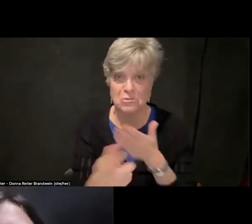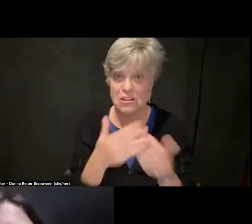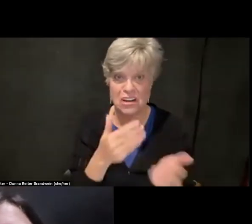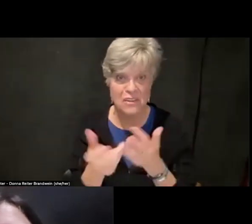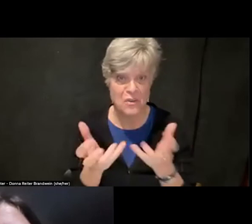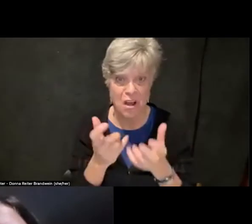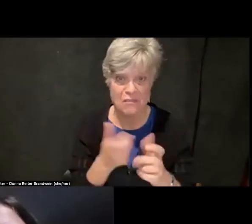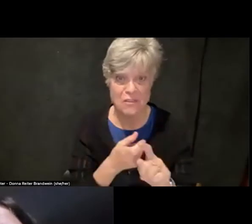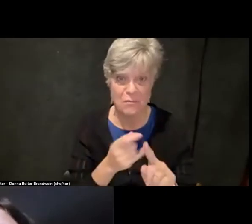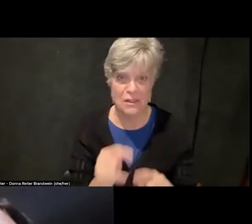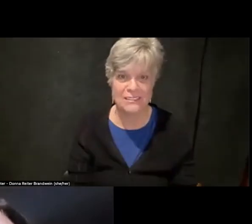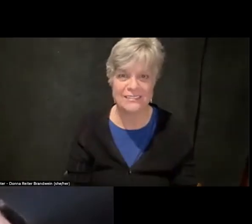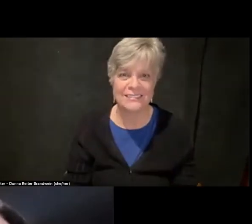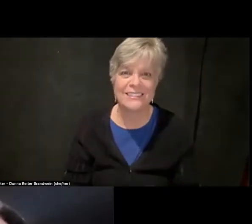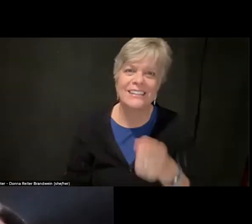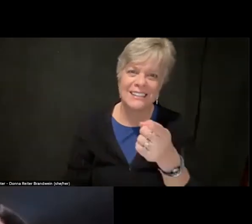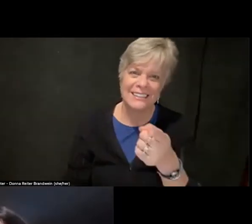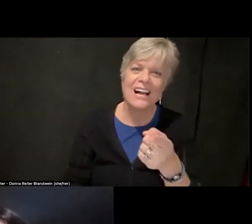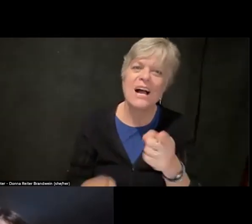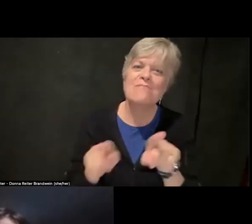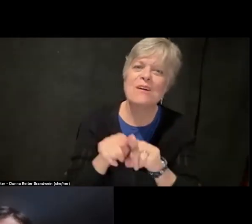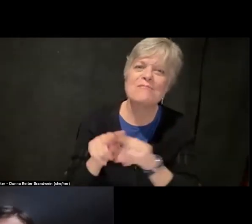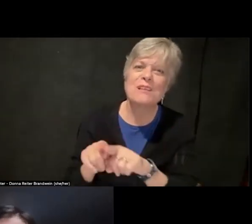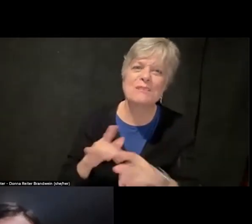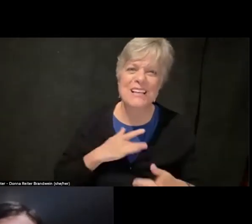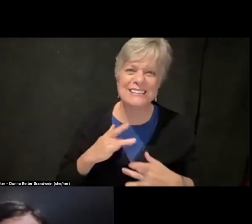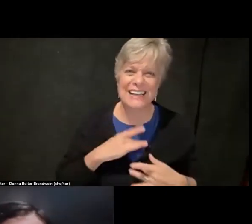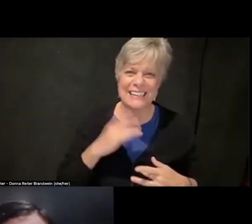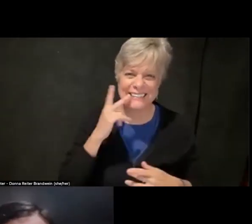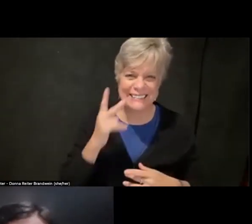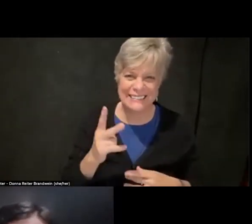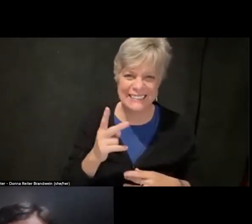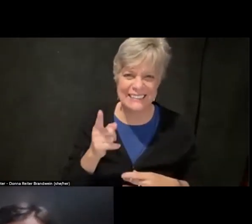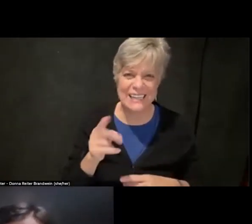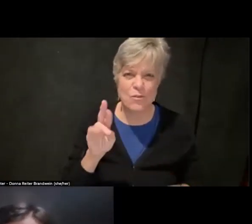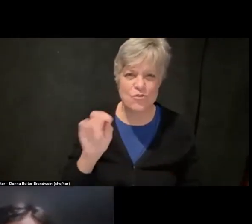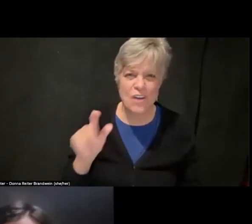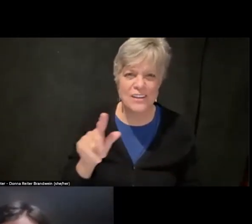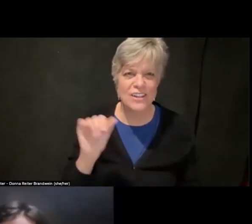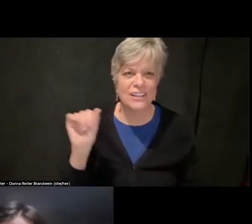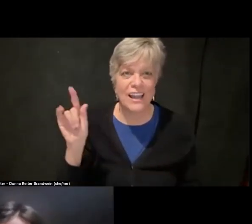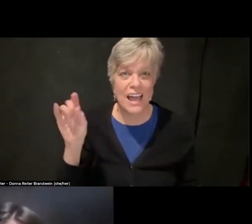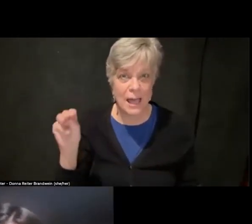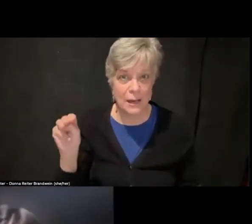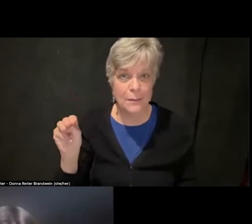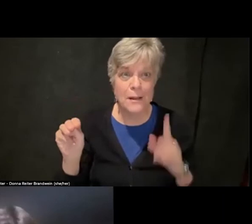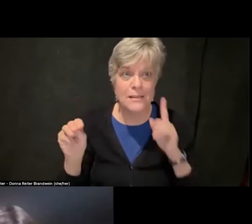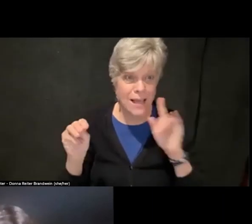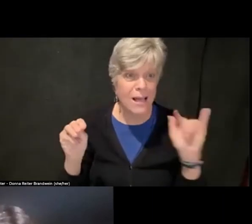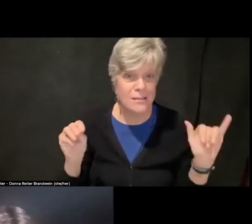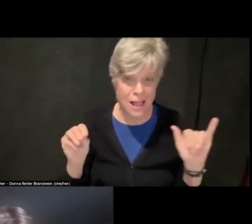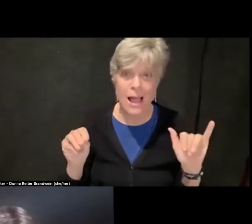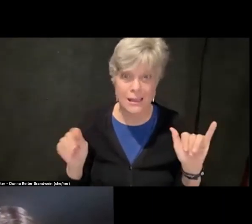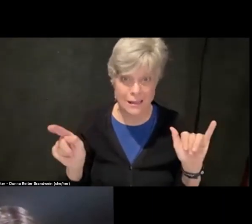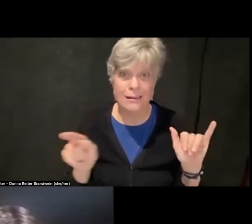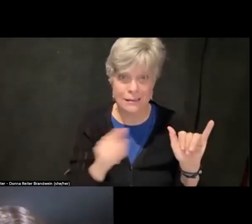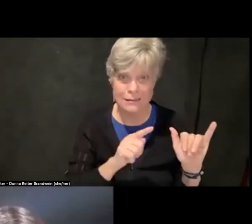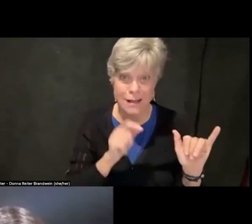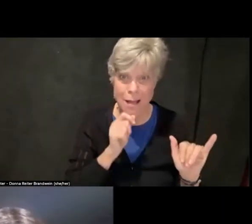[Trayle] I'm also excited to see that there's Rachel and Adam, it sounds like there's like, I'm not alone here either.